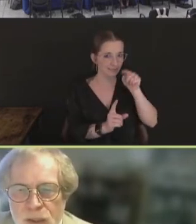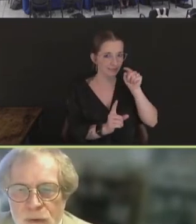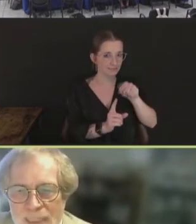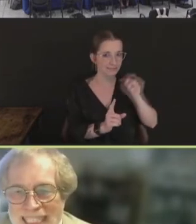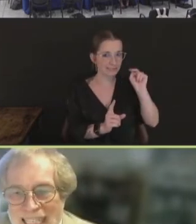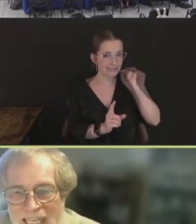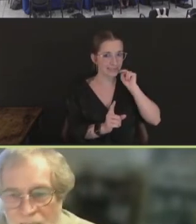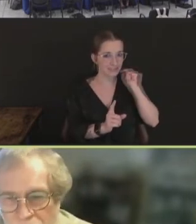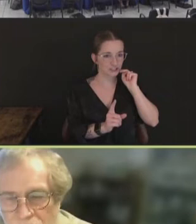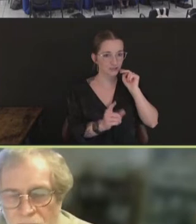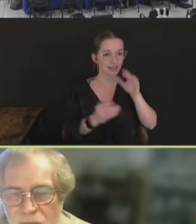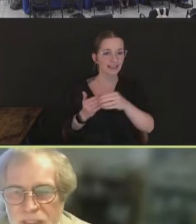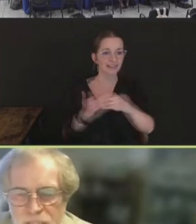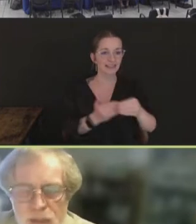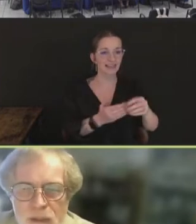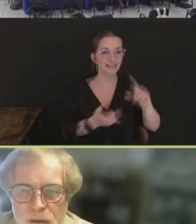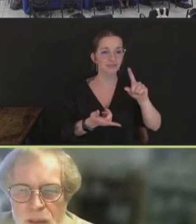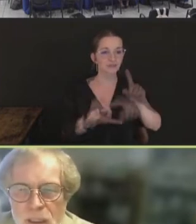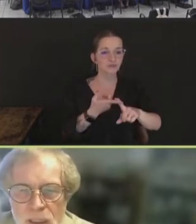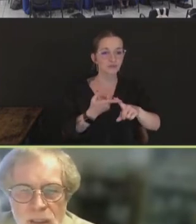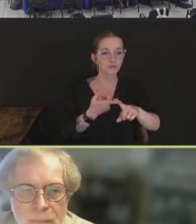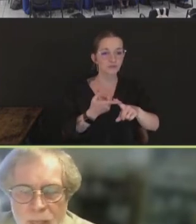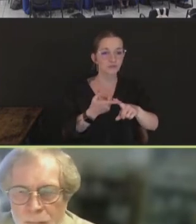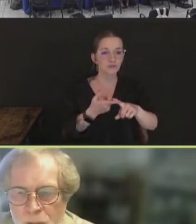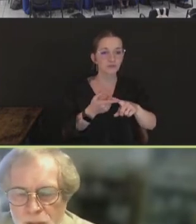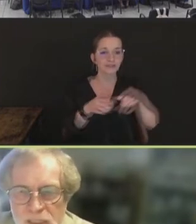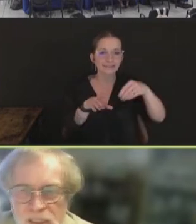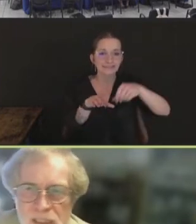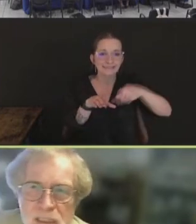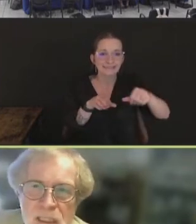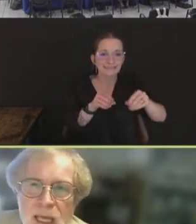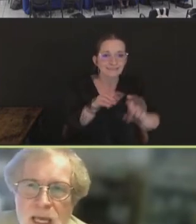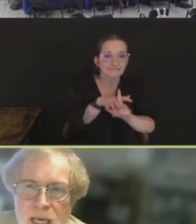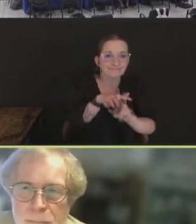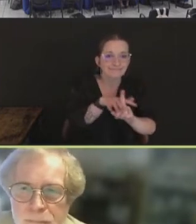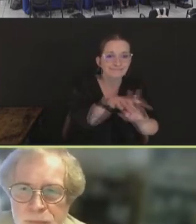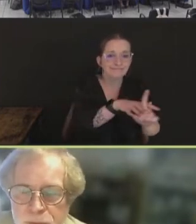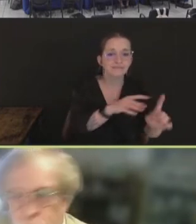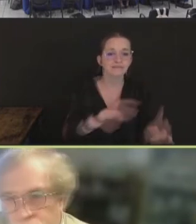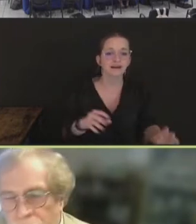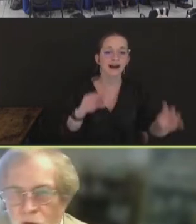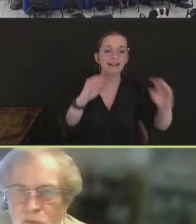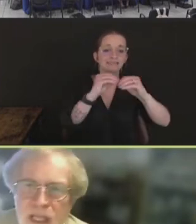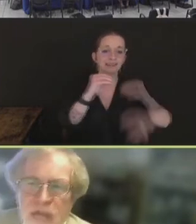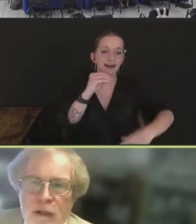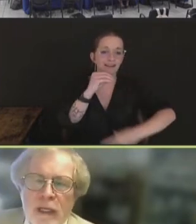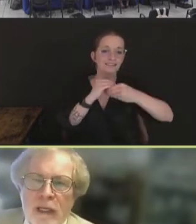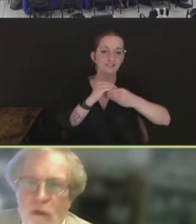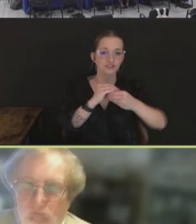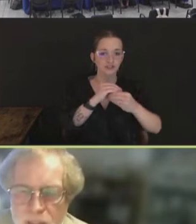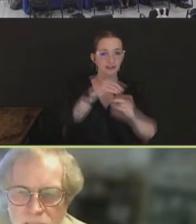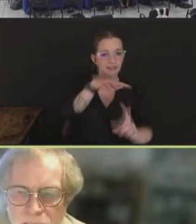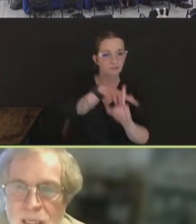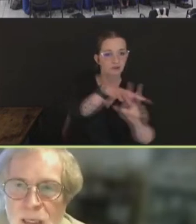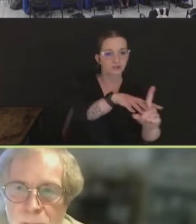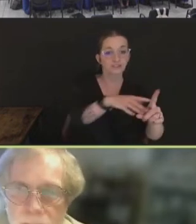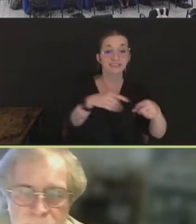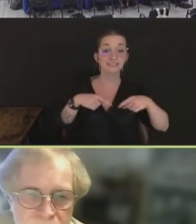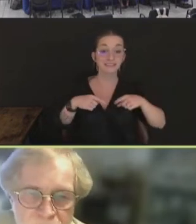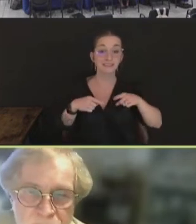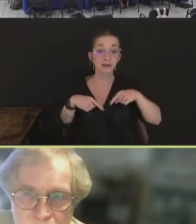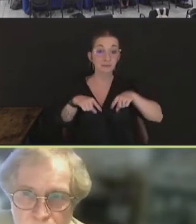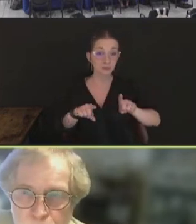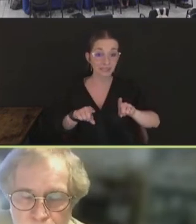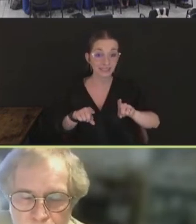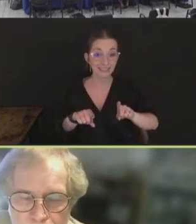seeding of additional emergences pre-COVID and during COVID, indicating very poor quality